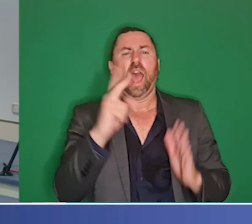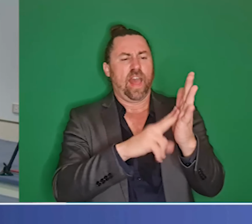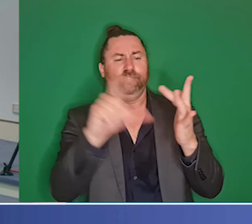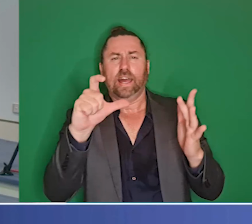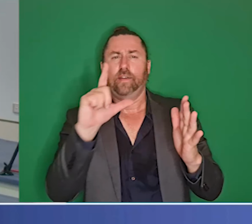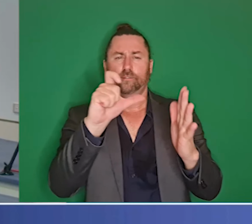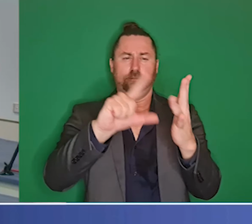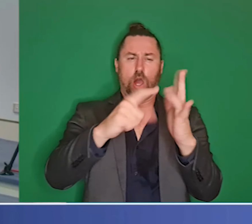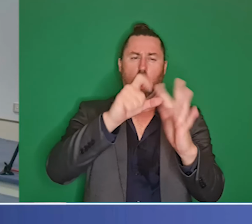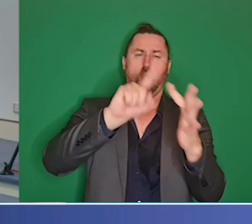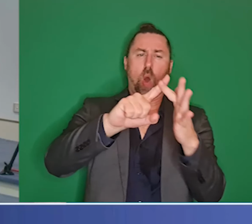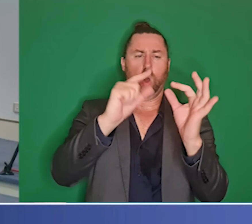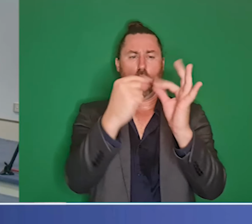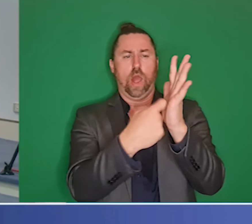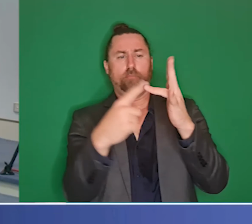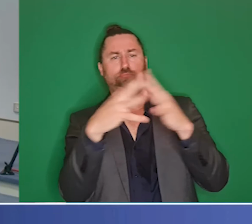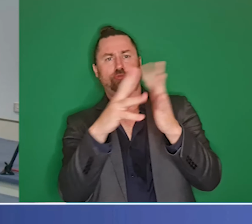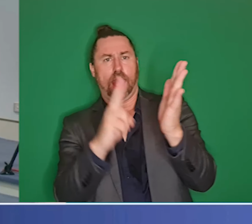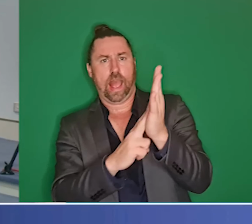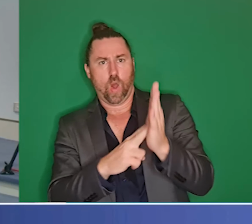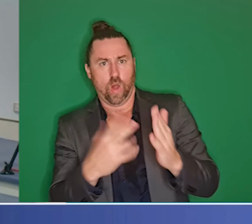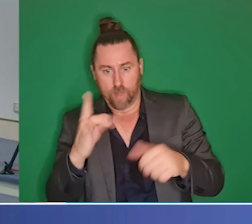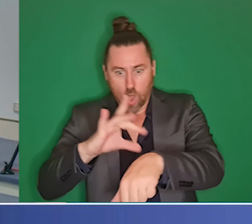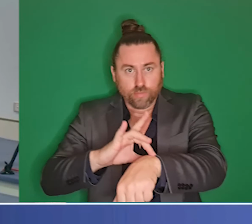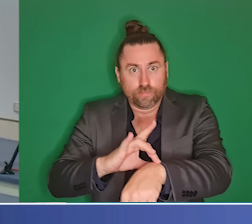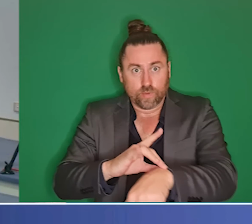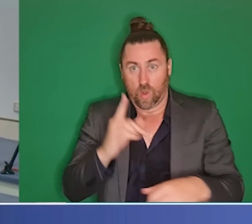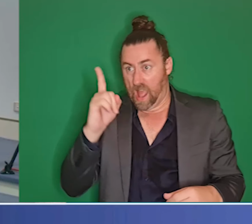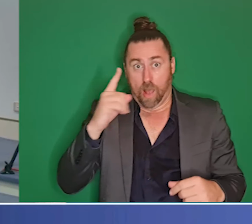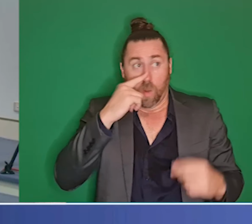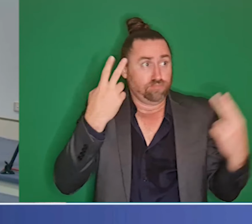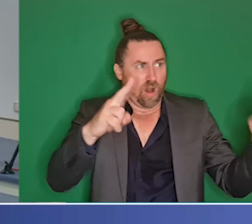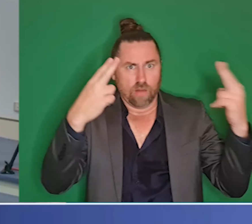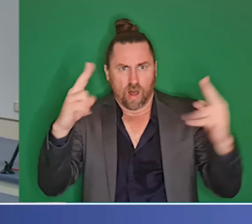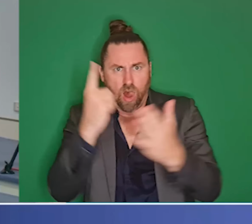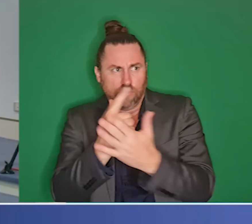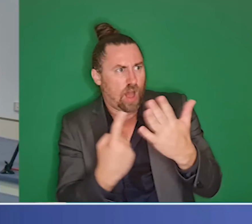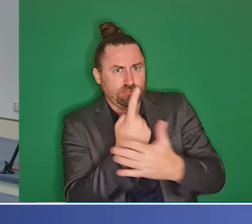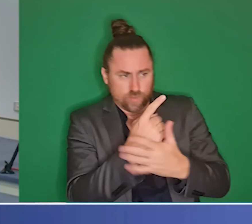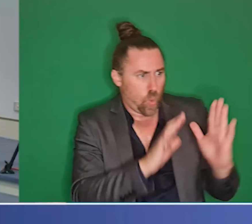We're also have record death rate. Have we failed to adequately prepare for a new variant?